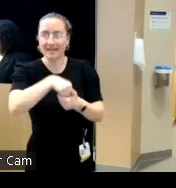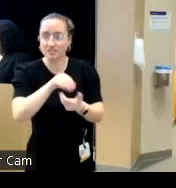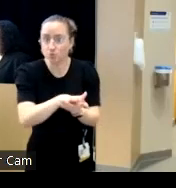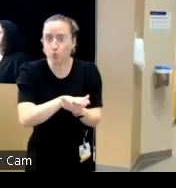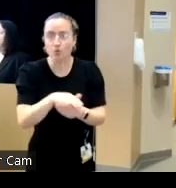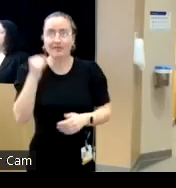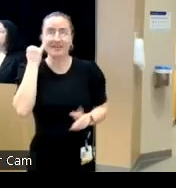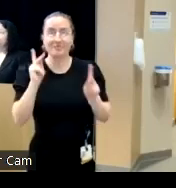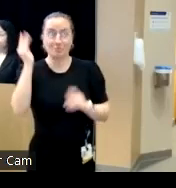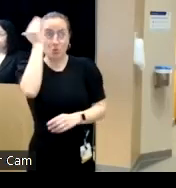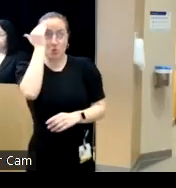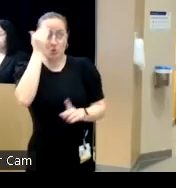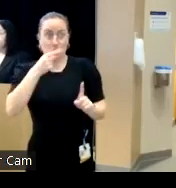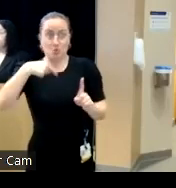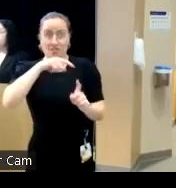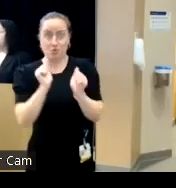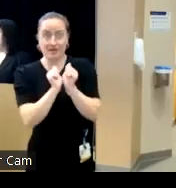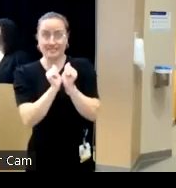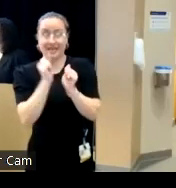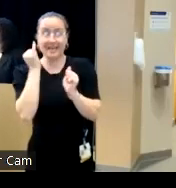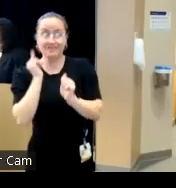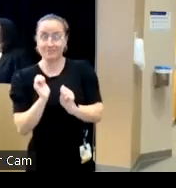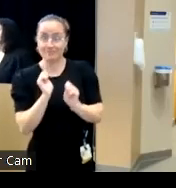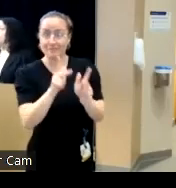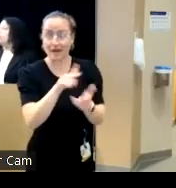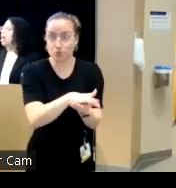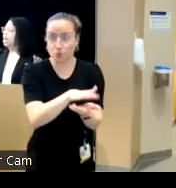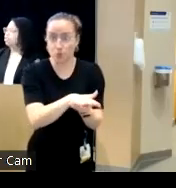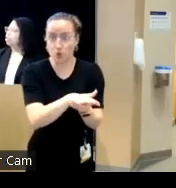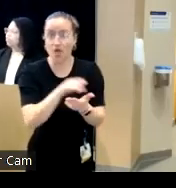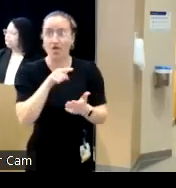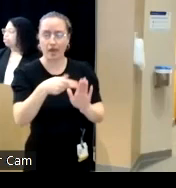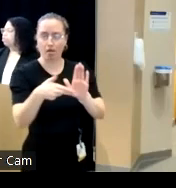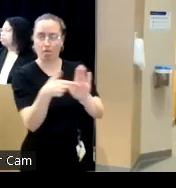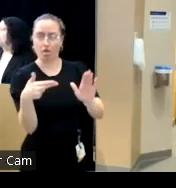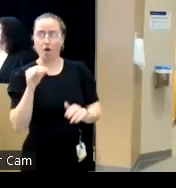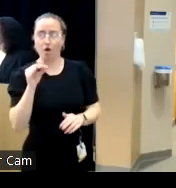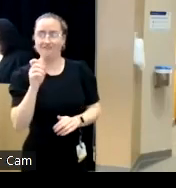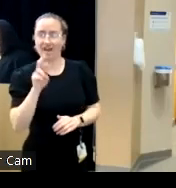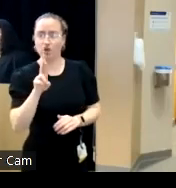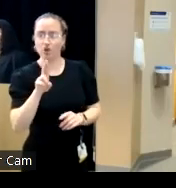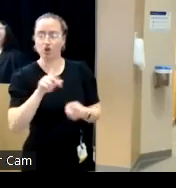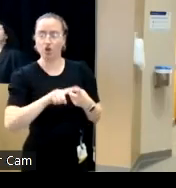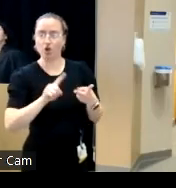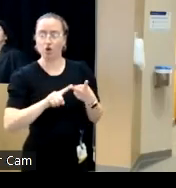been arrested and then when they returned they're referred to as either offenders juvenile offenders